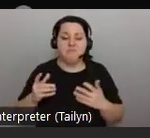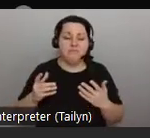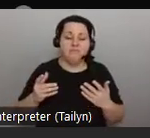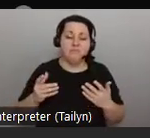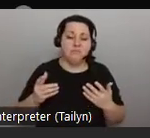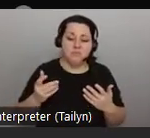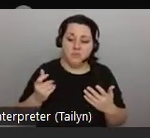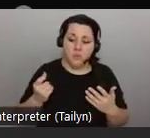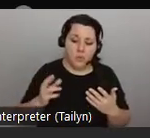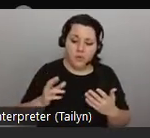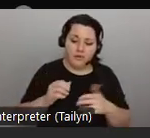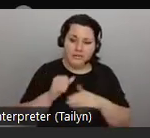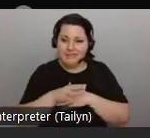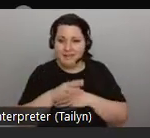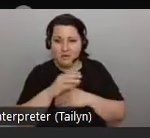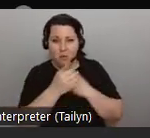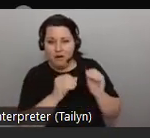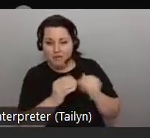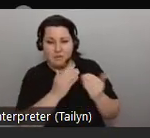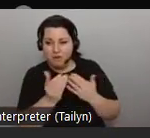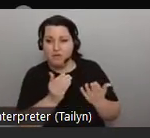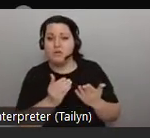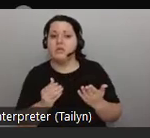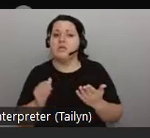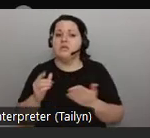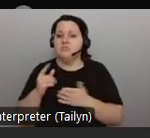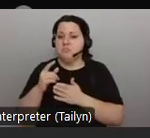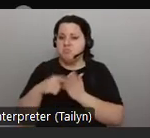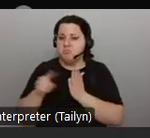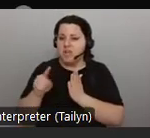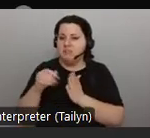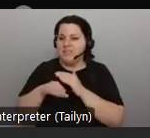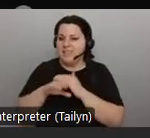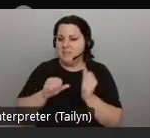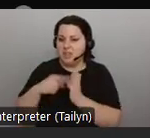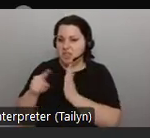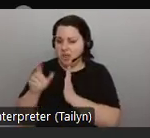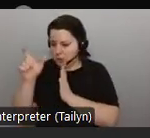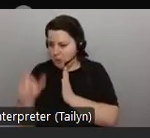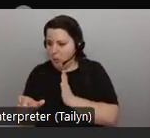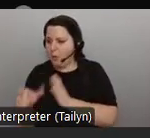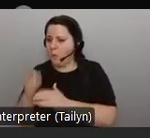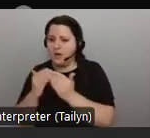basic problems to make sure you are getting off on the right foot. So make sure you are doing that your document